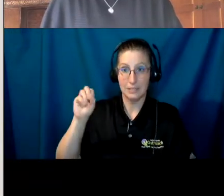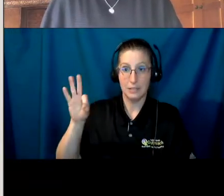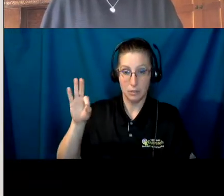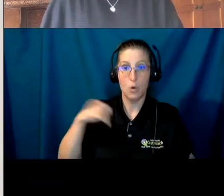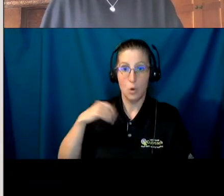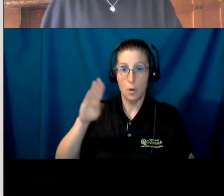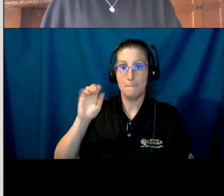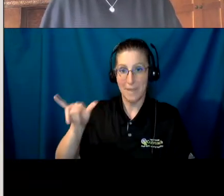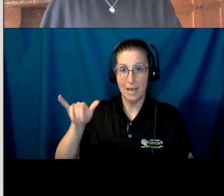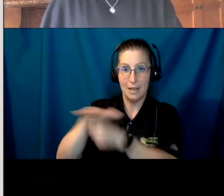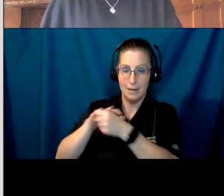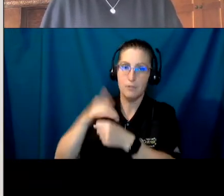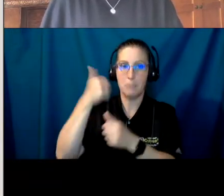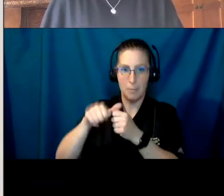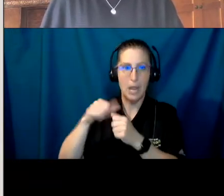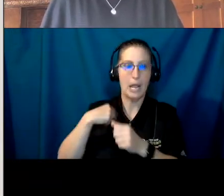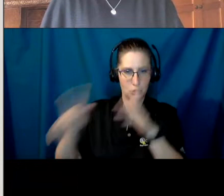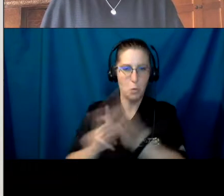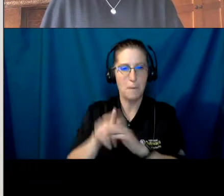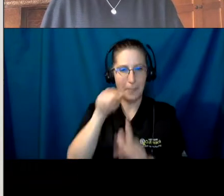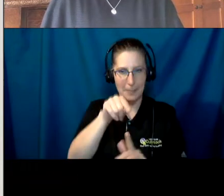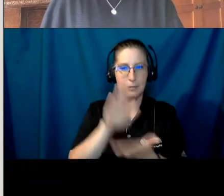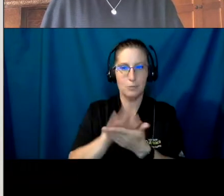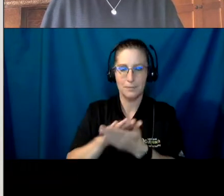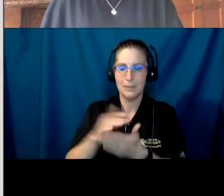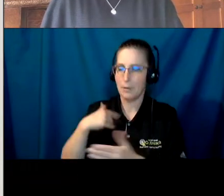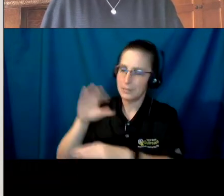Area. And I remember showing up at the school, I was doing some consulting with some students